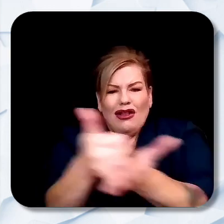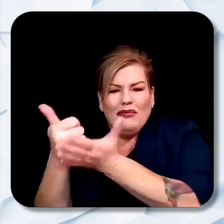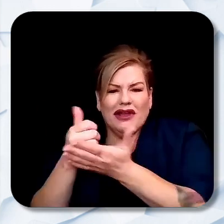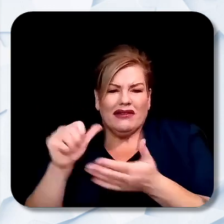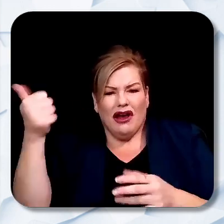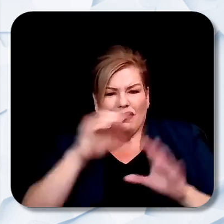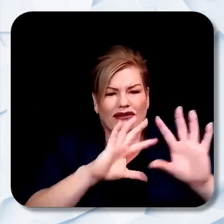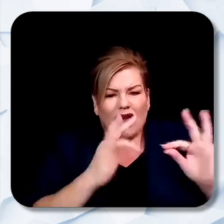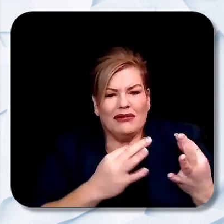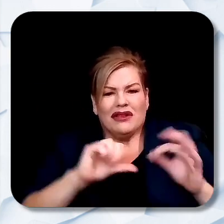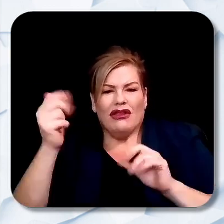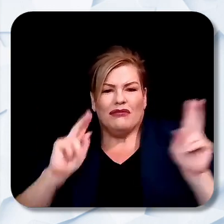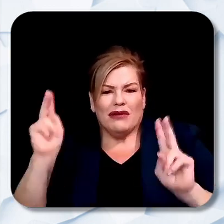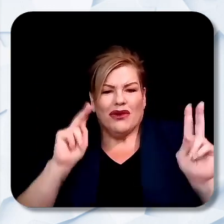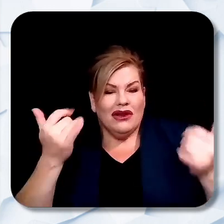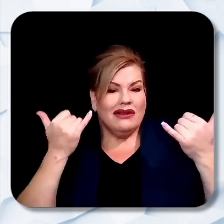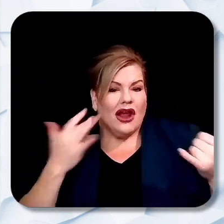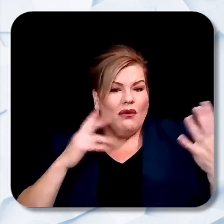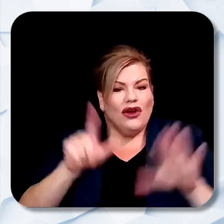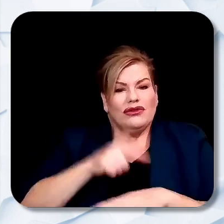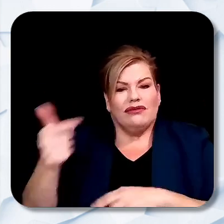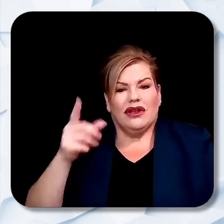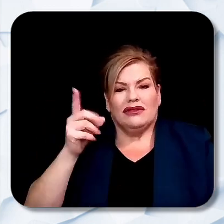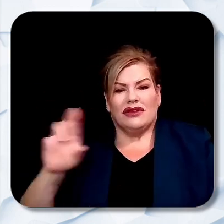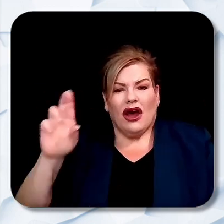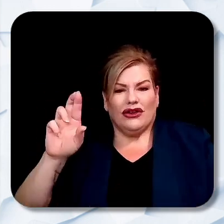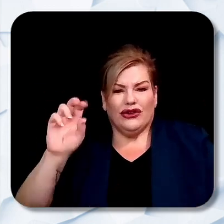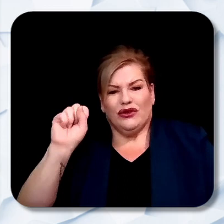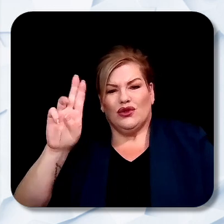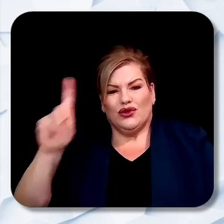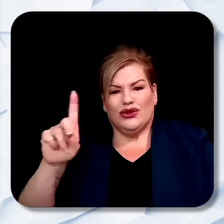Um. I'd like to turn it over at this time to Dr. Sud he's a pediatrician